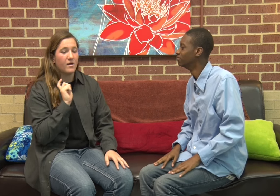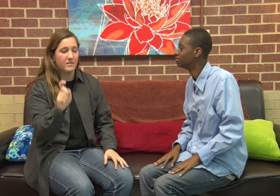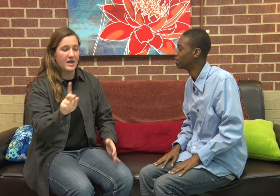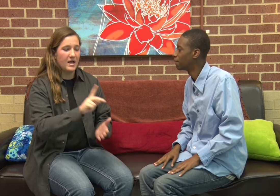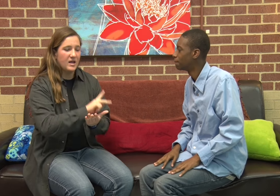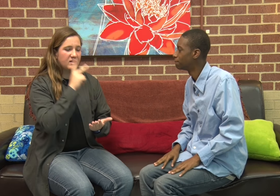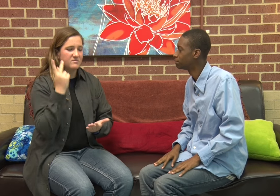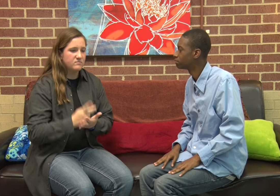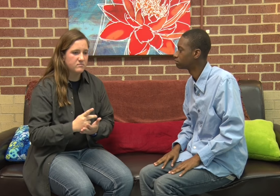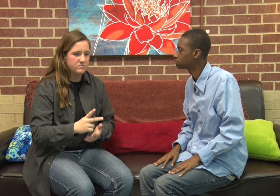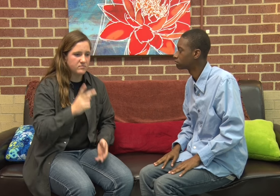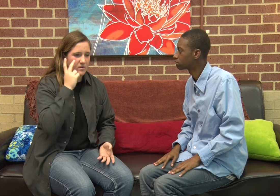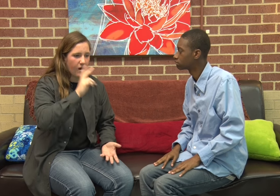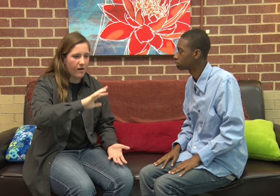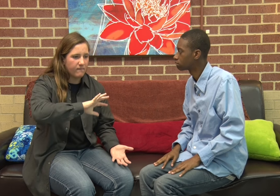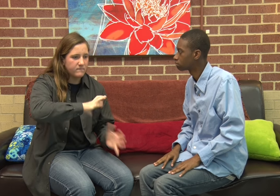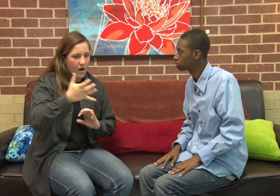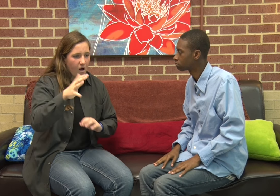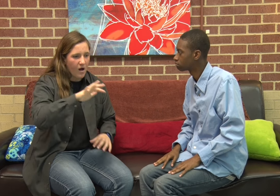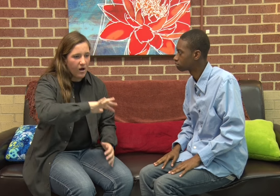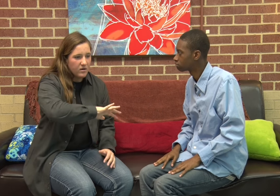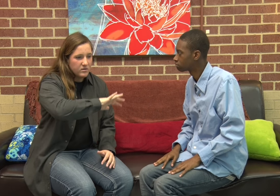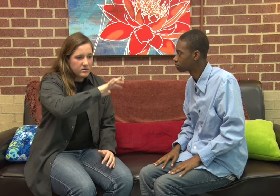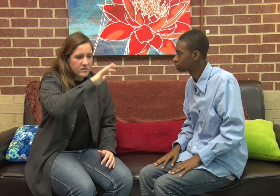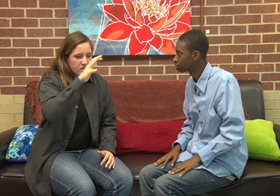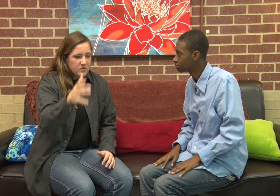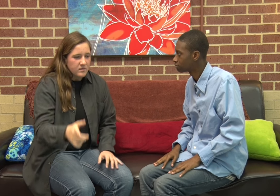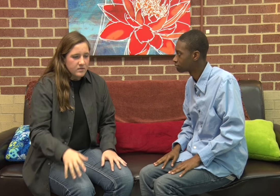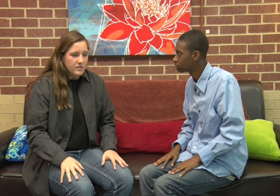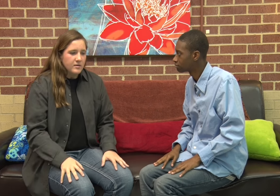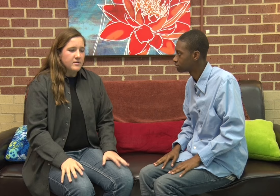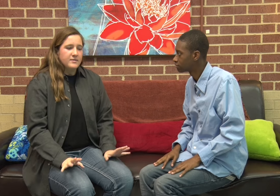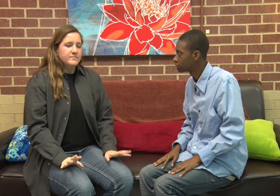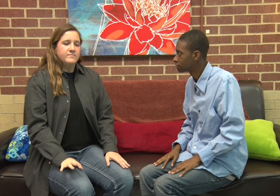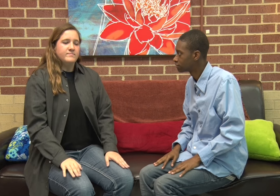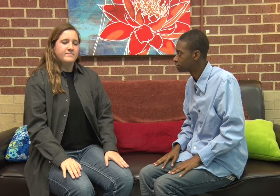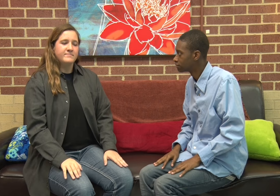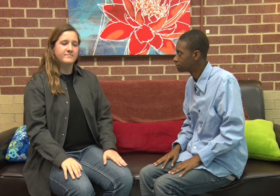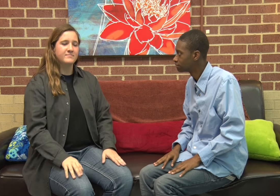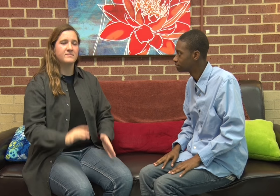So, his mom went into the kitchen, and saw the mess that he had made in there.